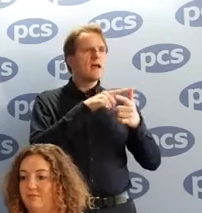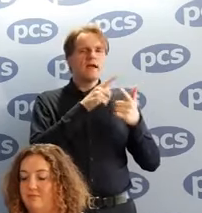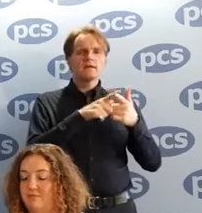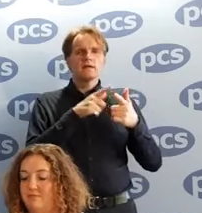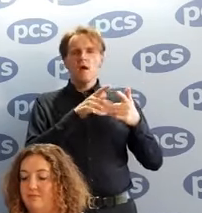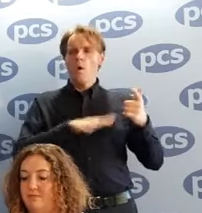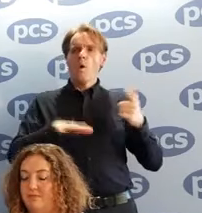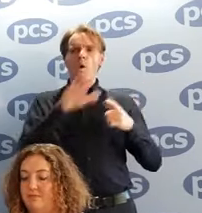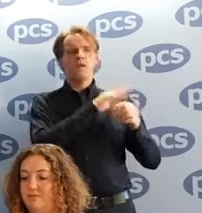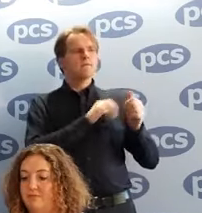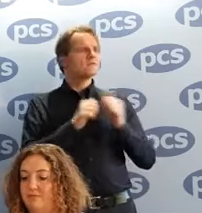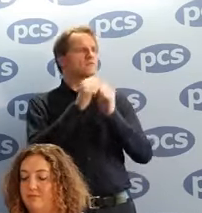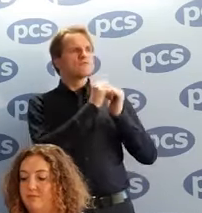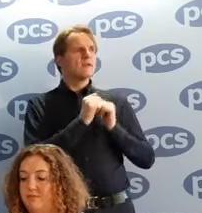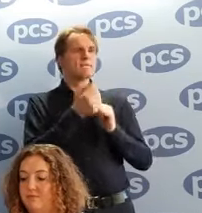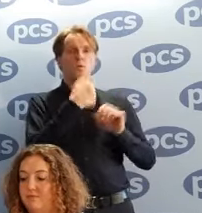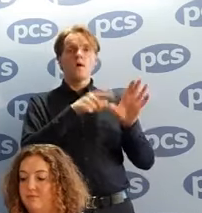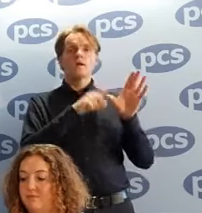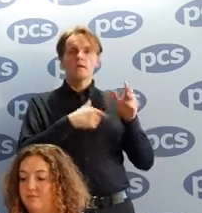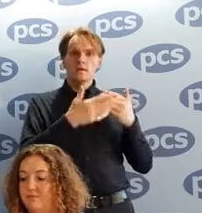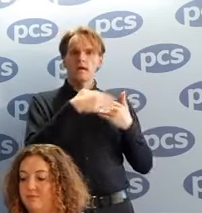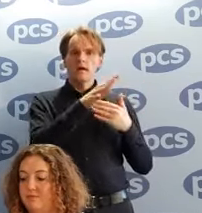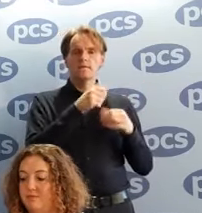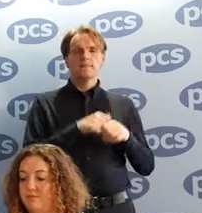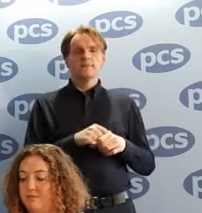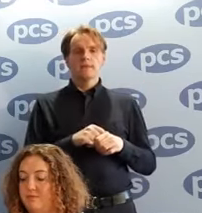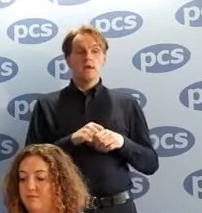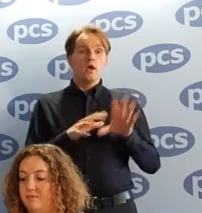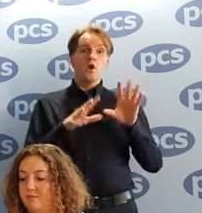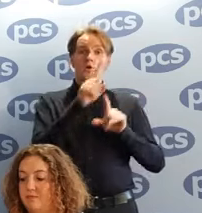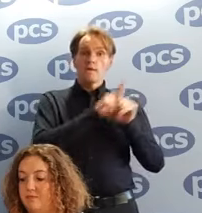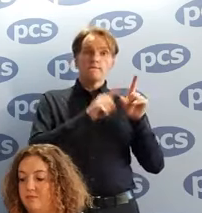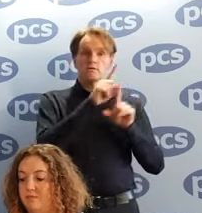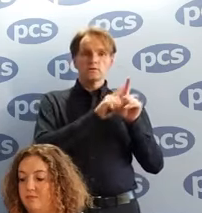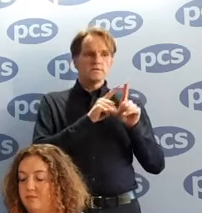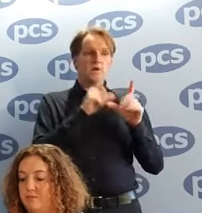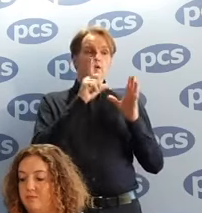next 12 months. We have conferences first of all for our departmental groups and